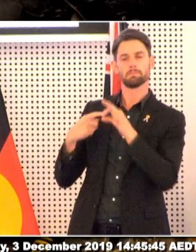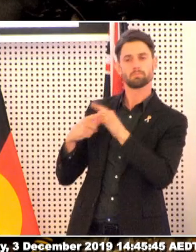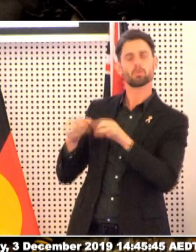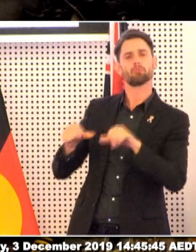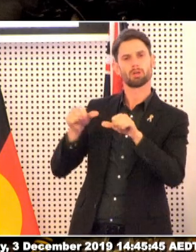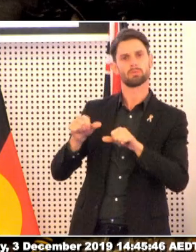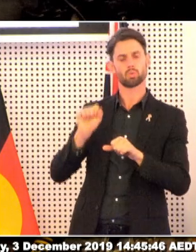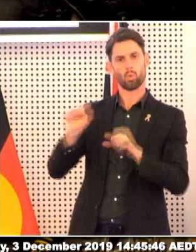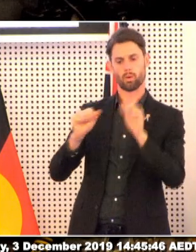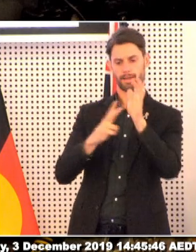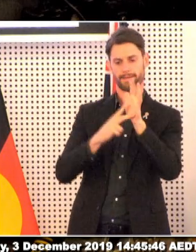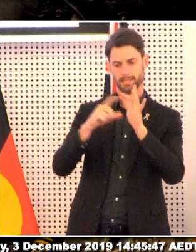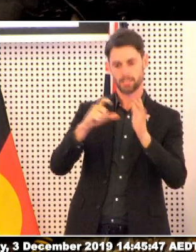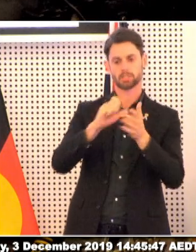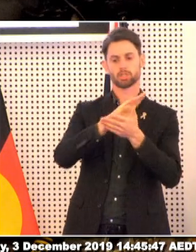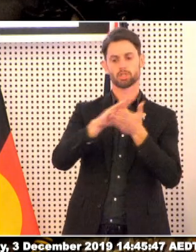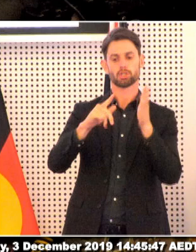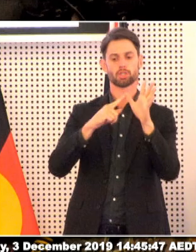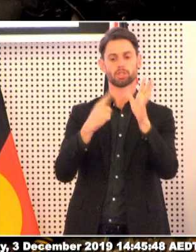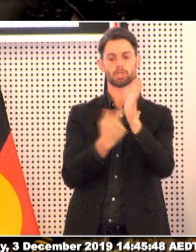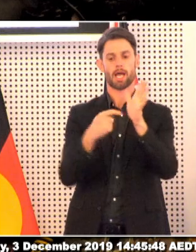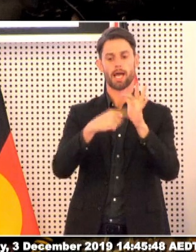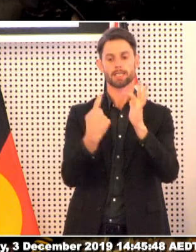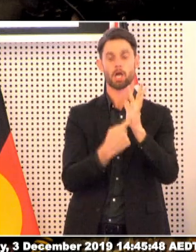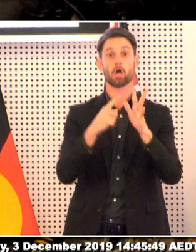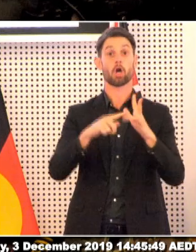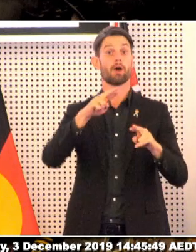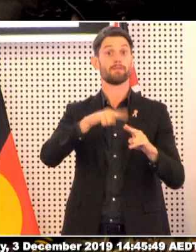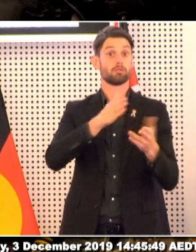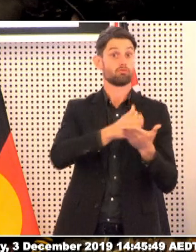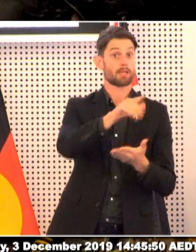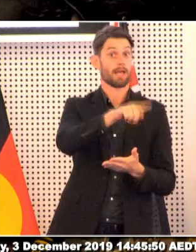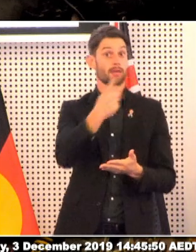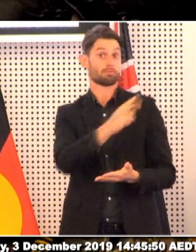Rights and Responsibilities, that whole model is described in the sort of human